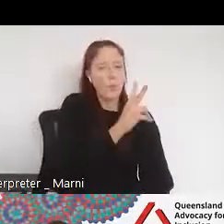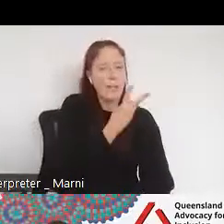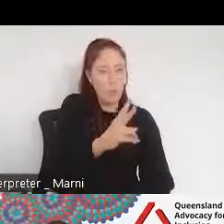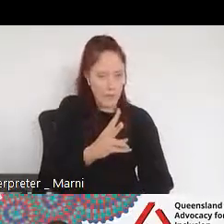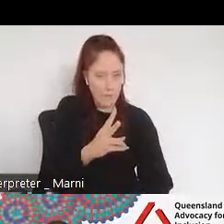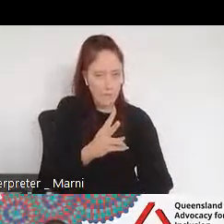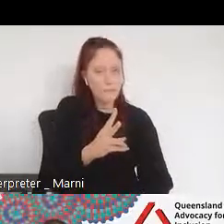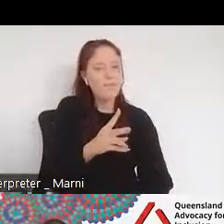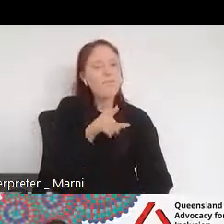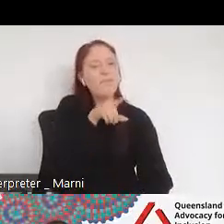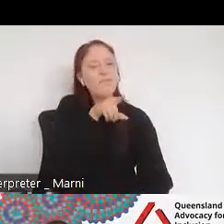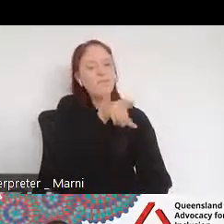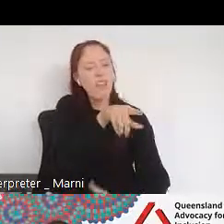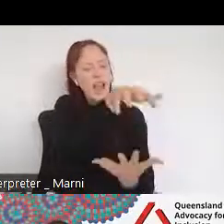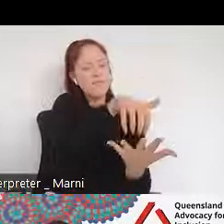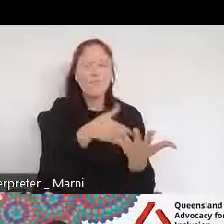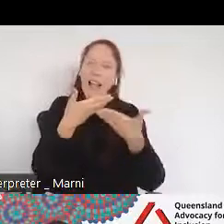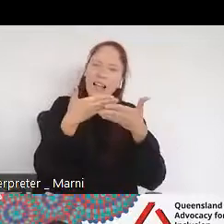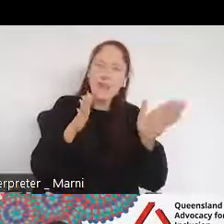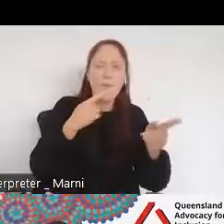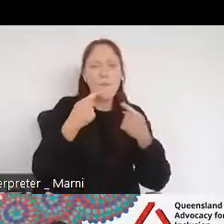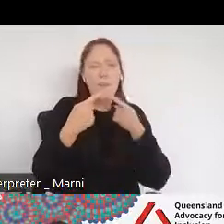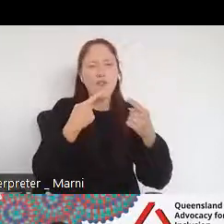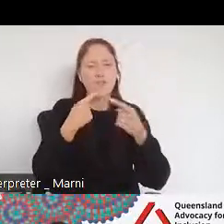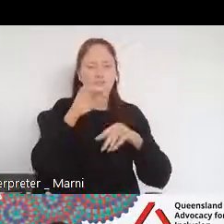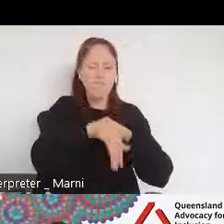These guidelines provide general information about capacity, capacity assessments and the